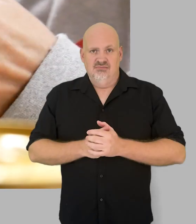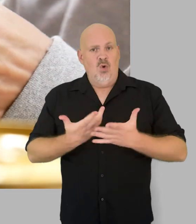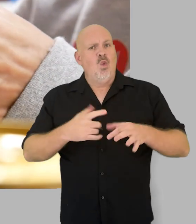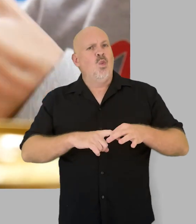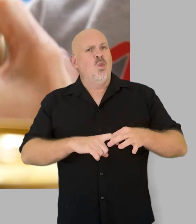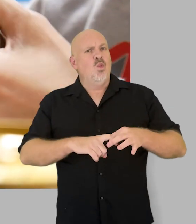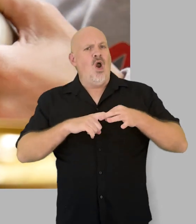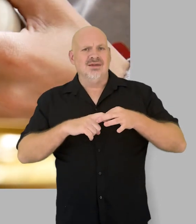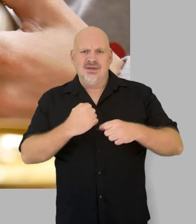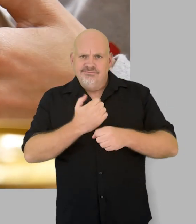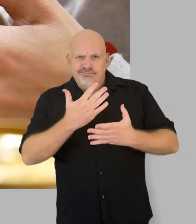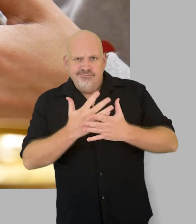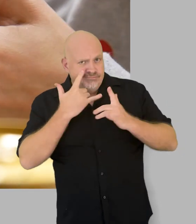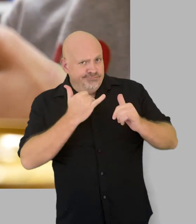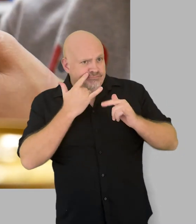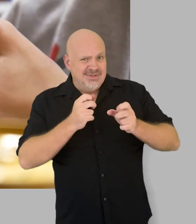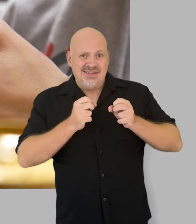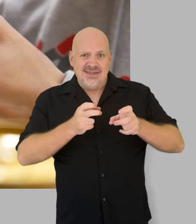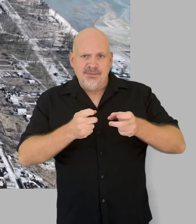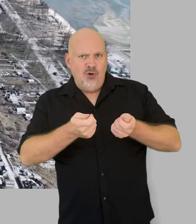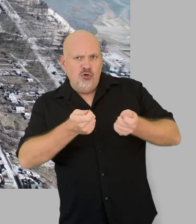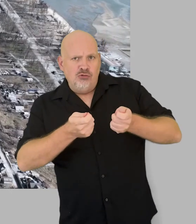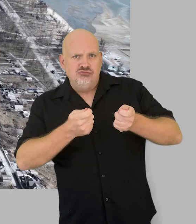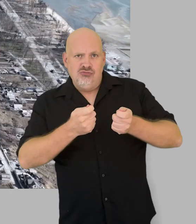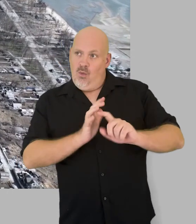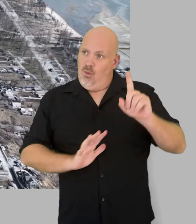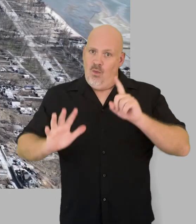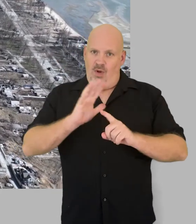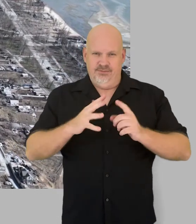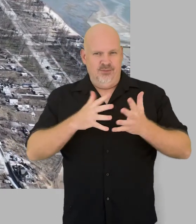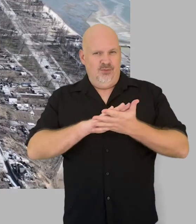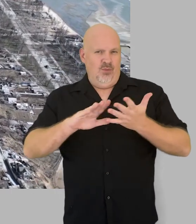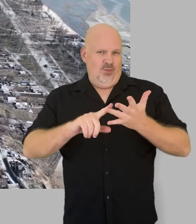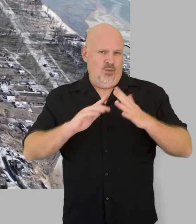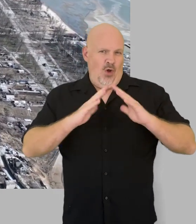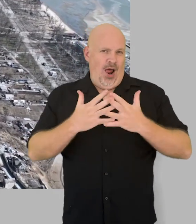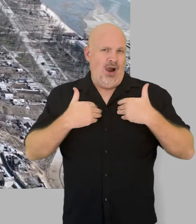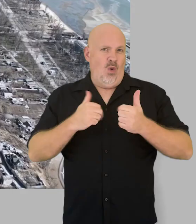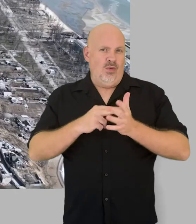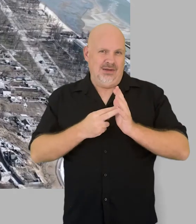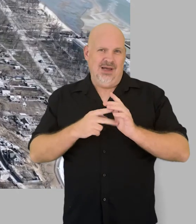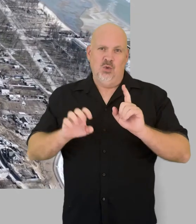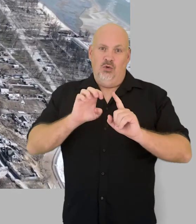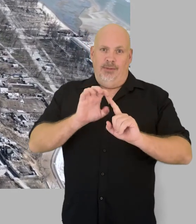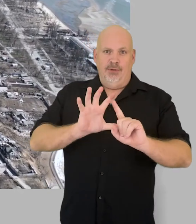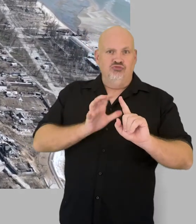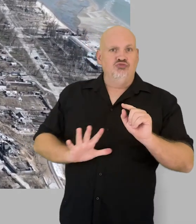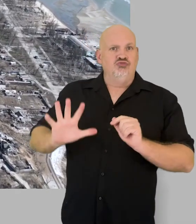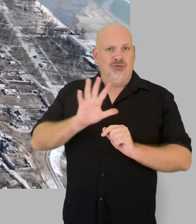The legacy of the communist system, which still influences mental-health care all over the region, or the war in Ukraine.